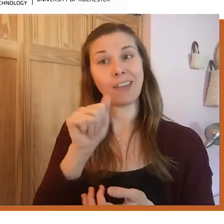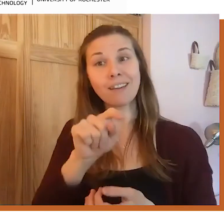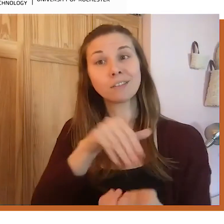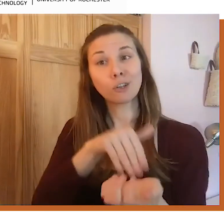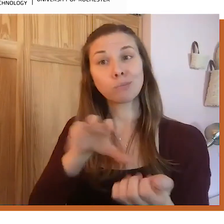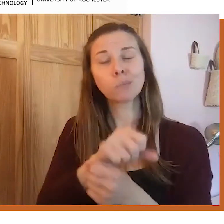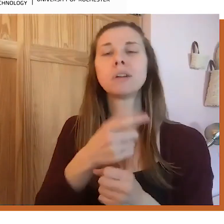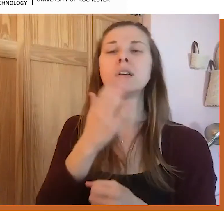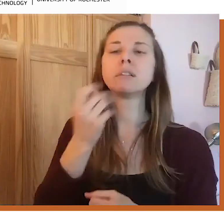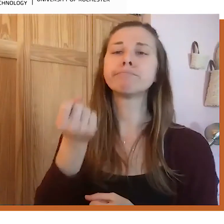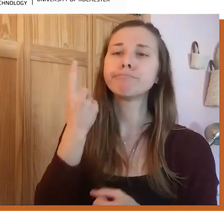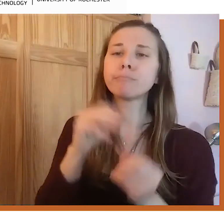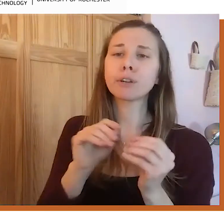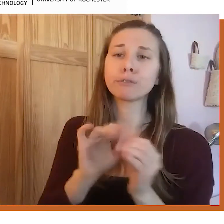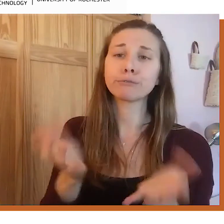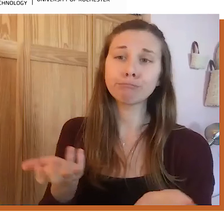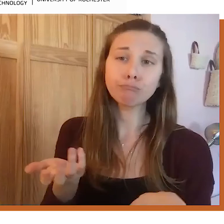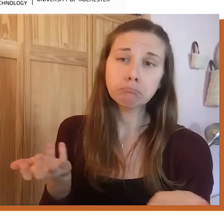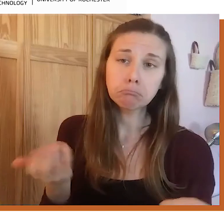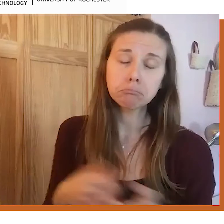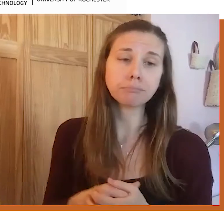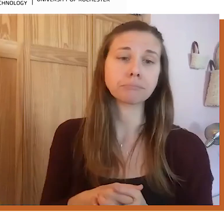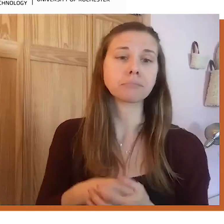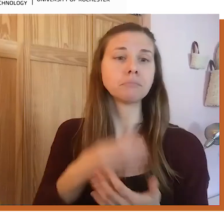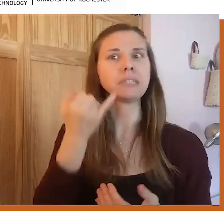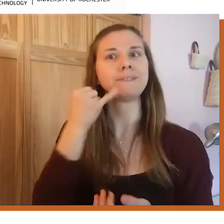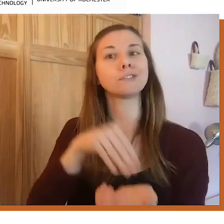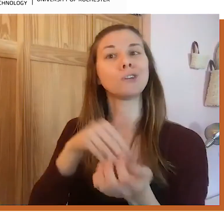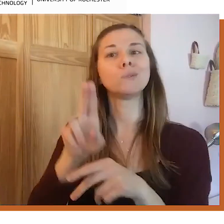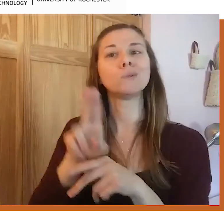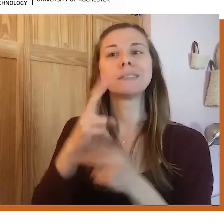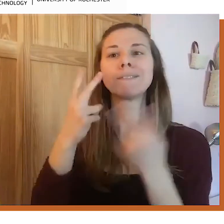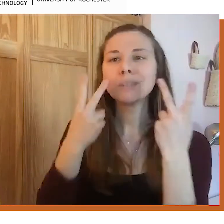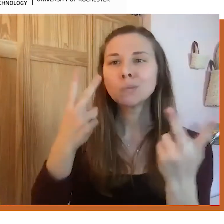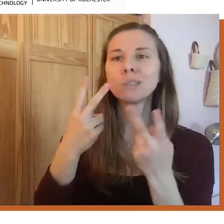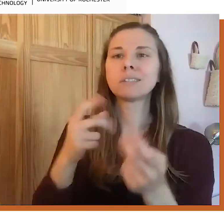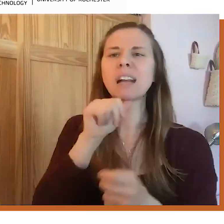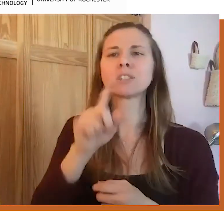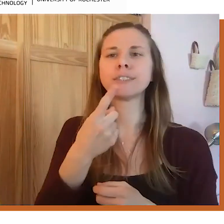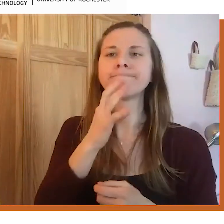Now, those who preferred having an interpreter at their doctor's appointments, sometimes the interpreter wouldn't be clear.